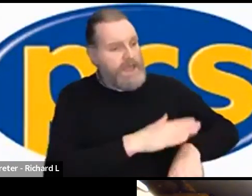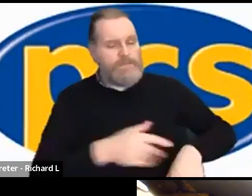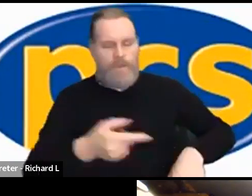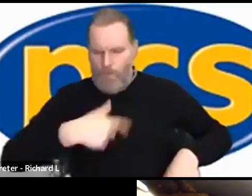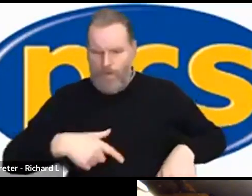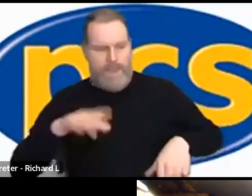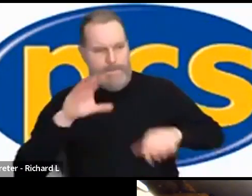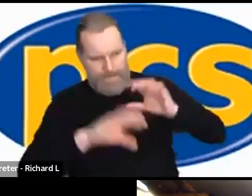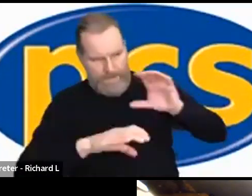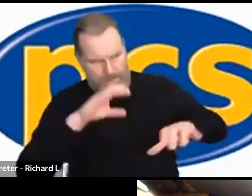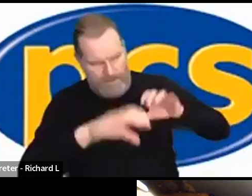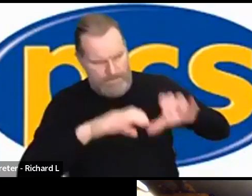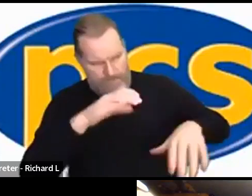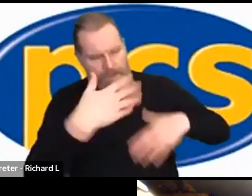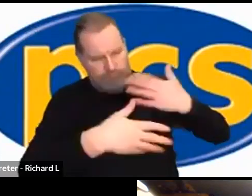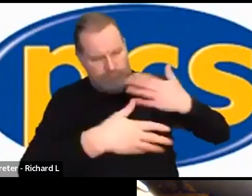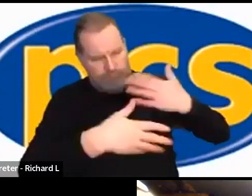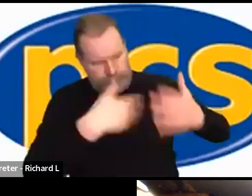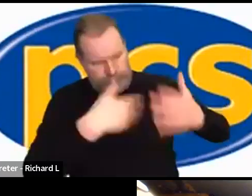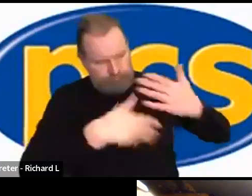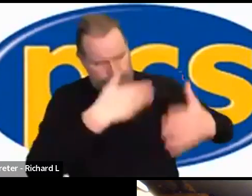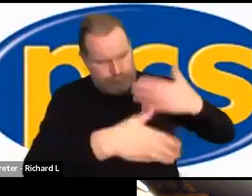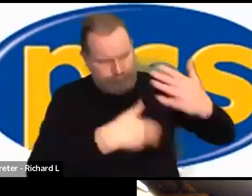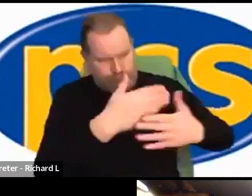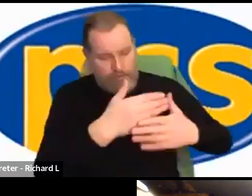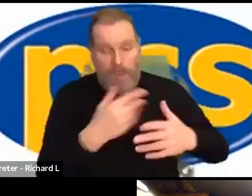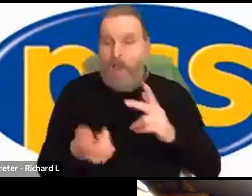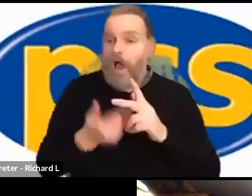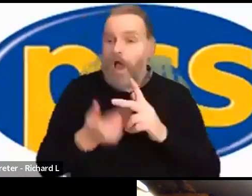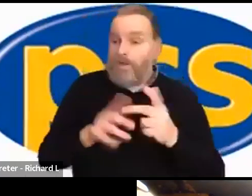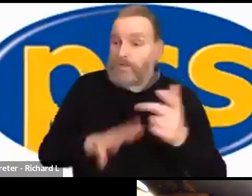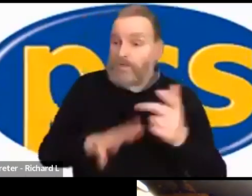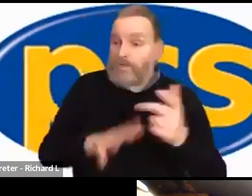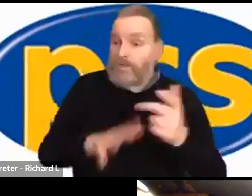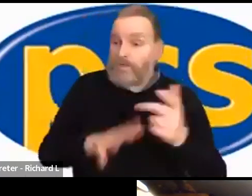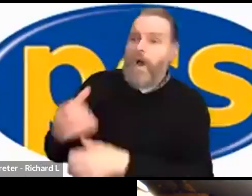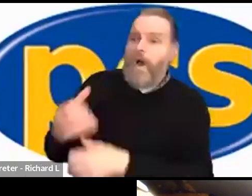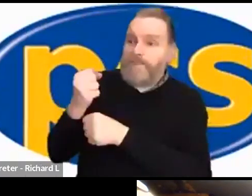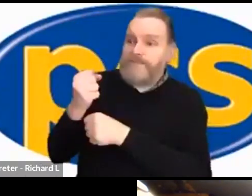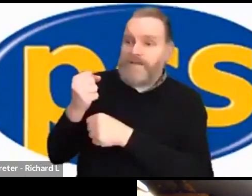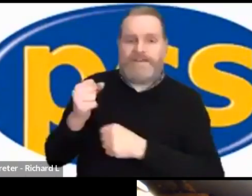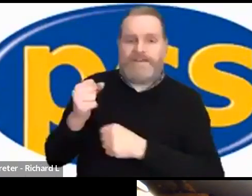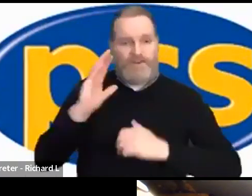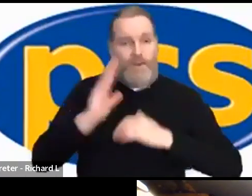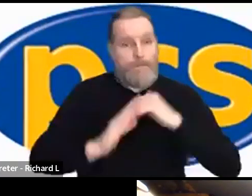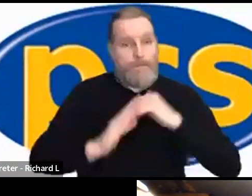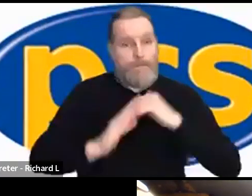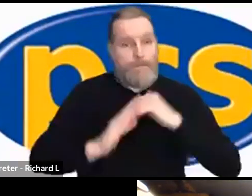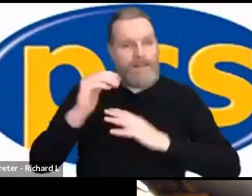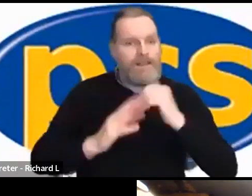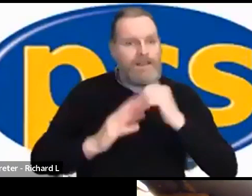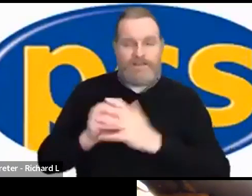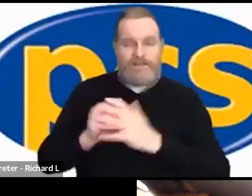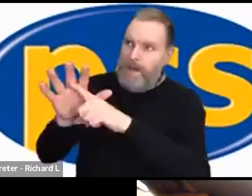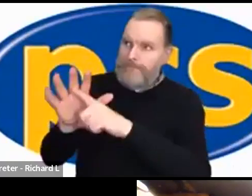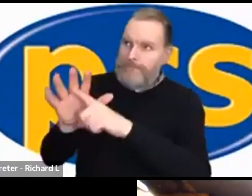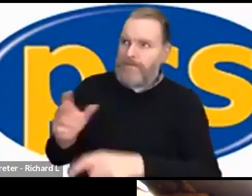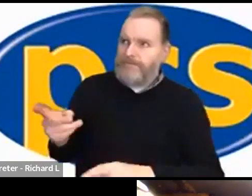Massa ed by mass action, to build political pressure on the government unbelievable nment and believe you me that that is really building and